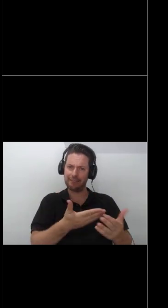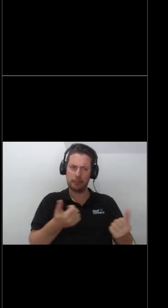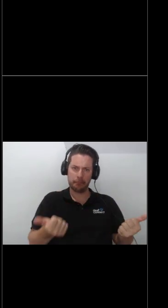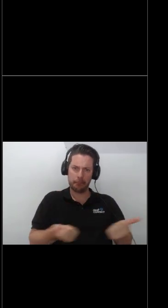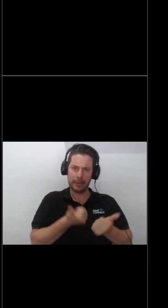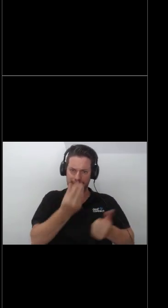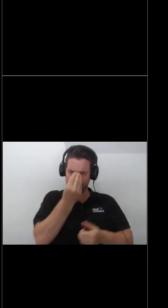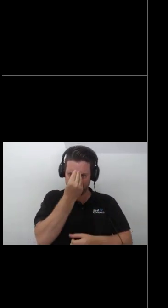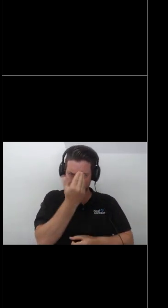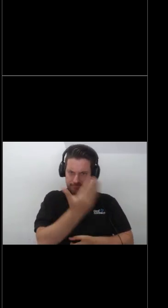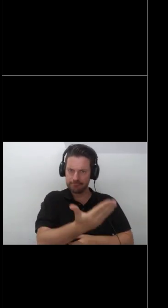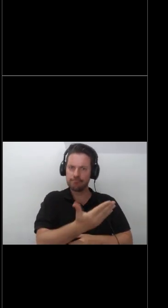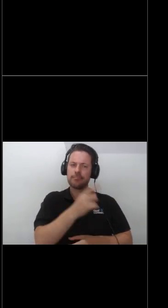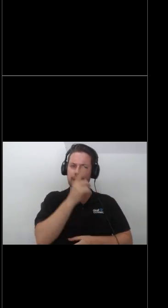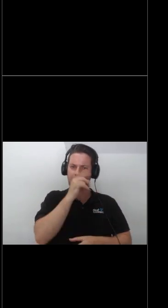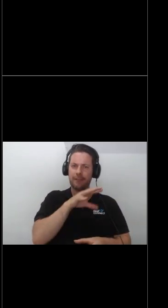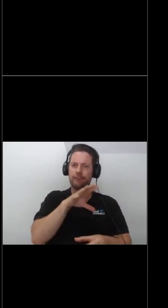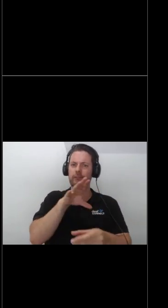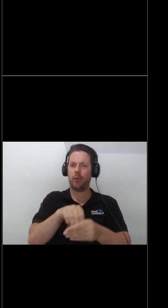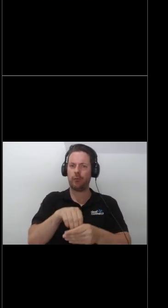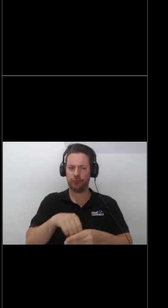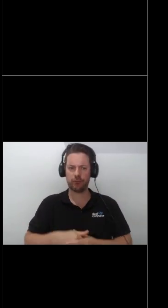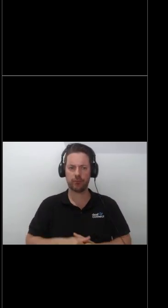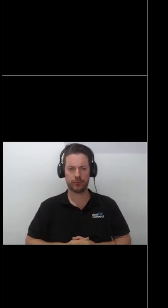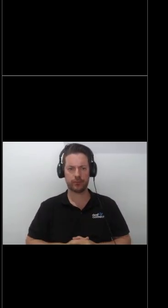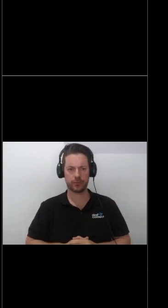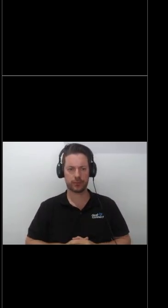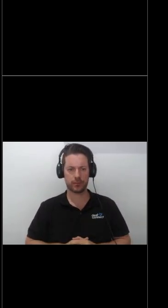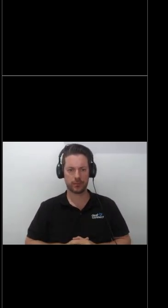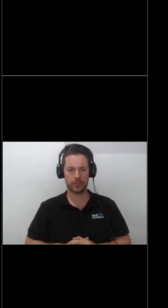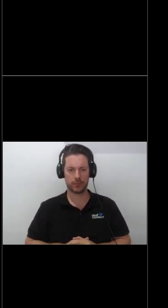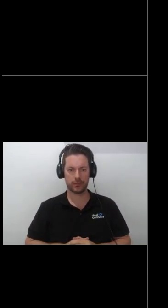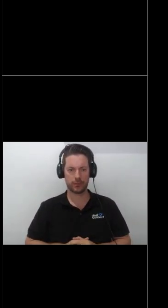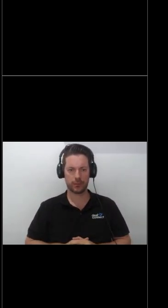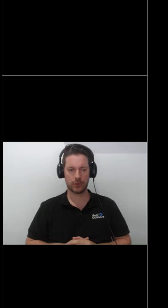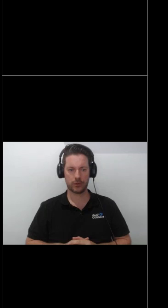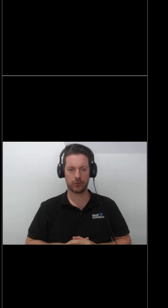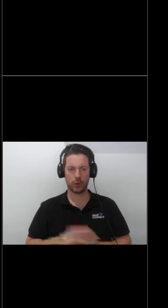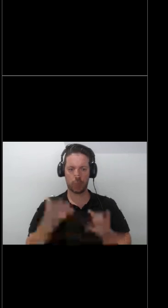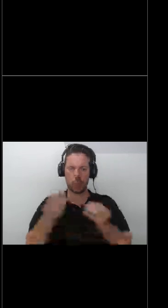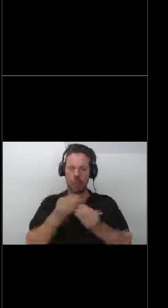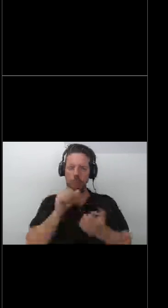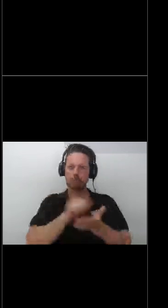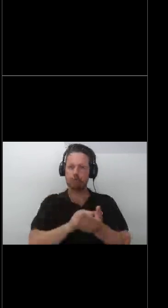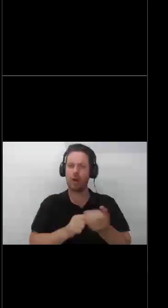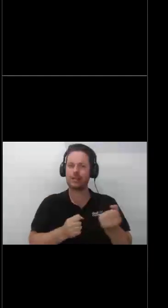and really, I think if you are a legal representative in the jurisdiction, we really need